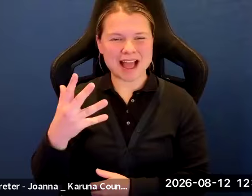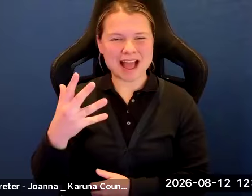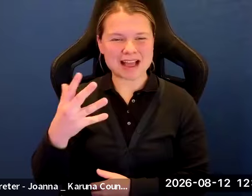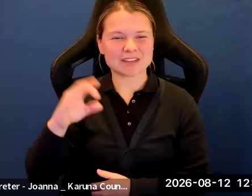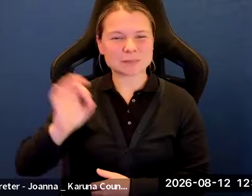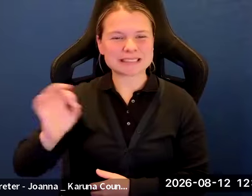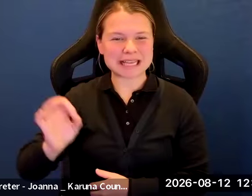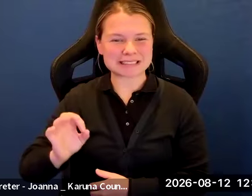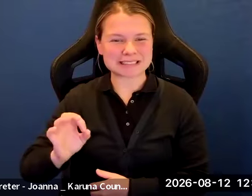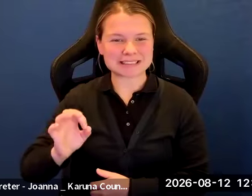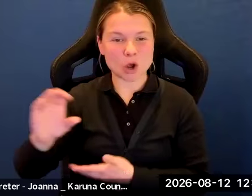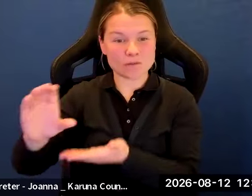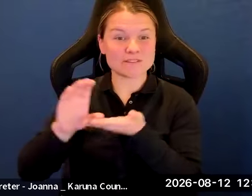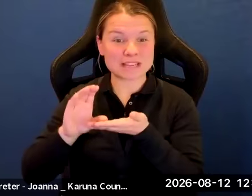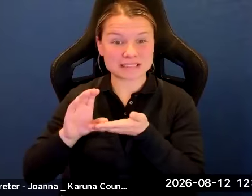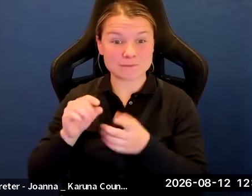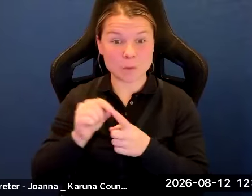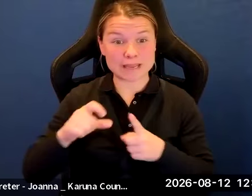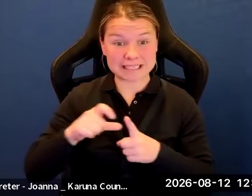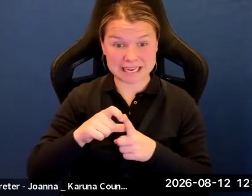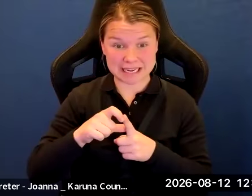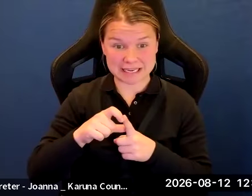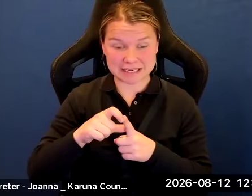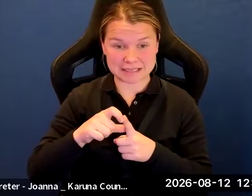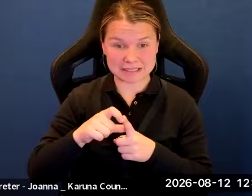be pro rataed for part-time fellowships. So will part-time